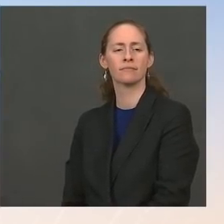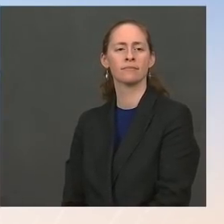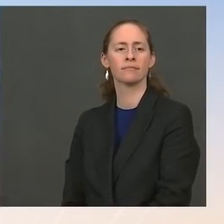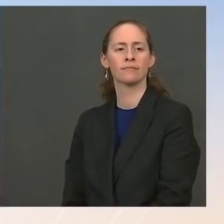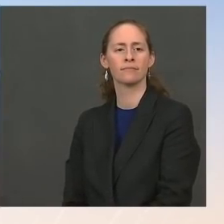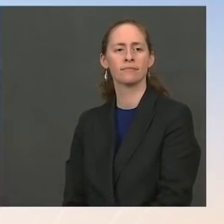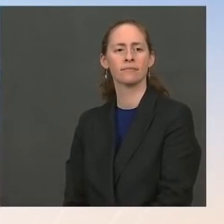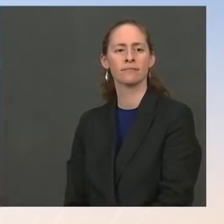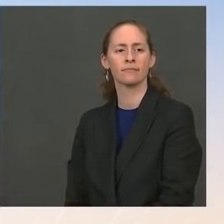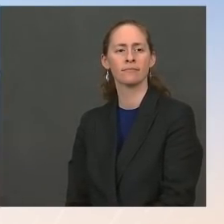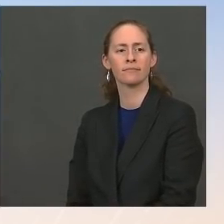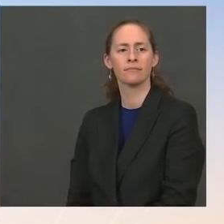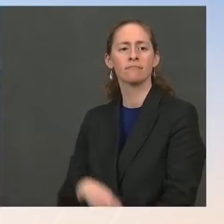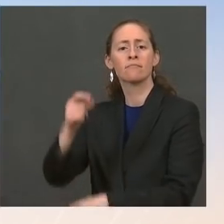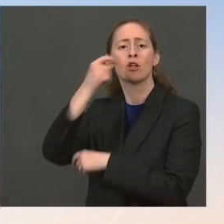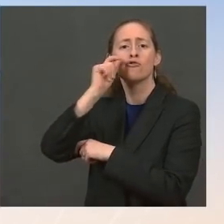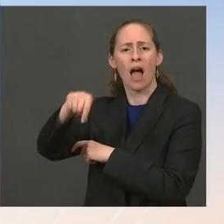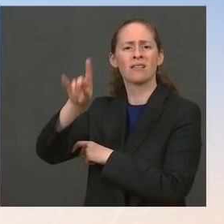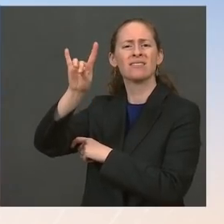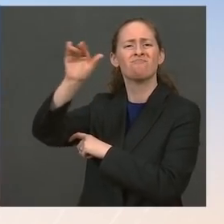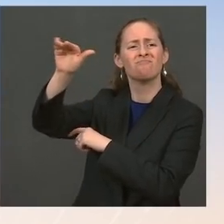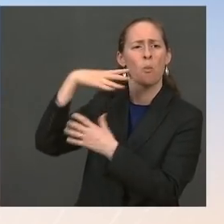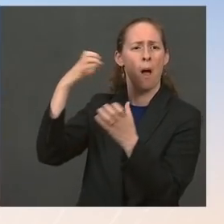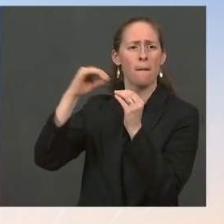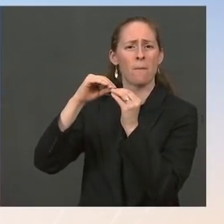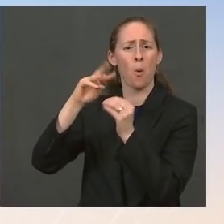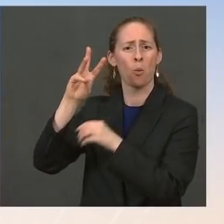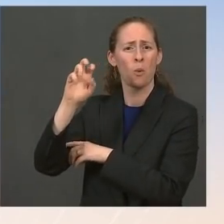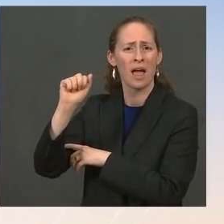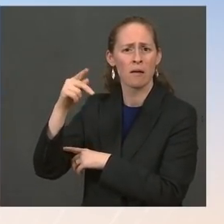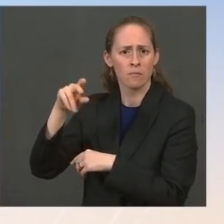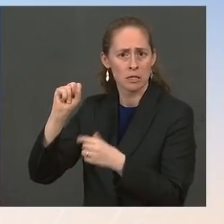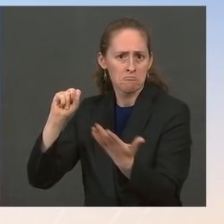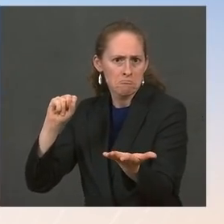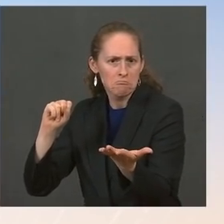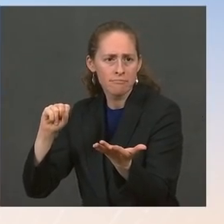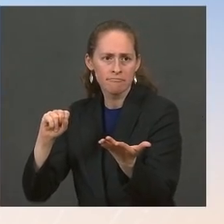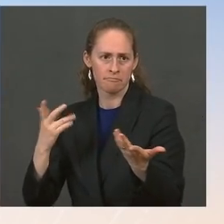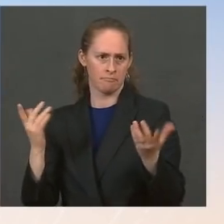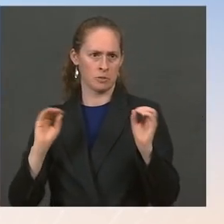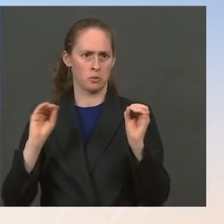It's pretty clear -- their message. Ms. Psaki: I don't have thing to preview or predict for you in terms of additional assistance.